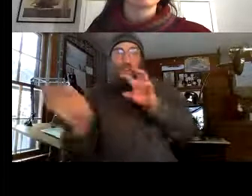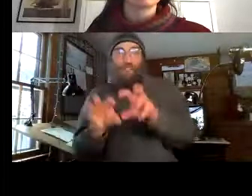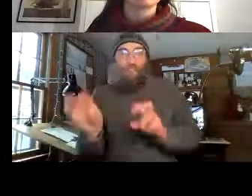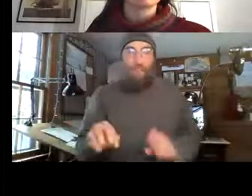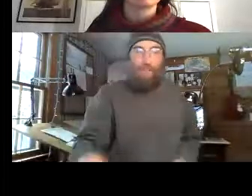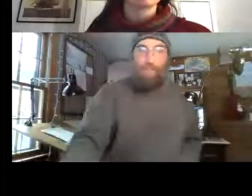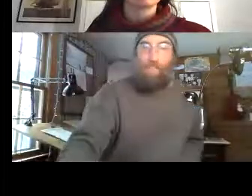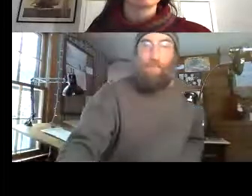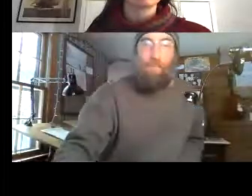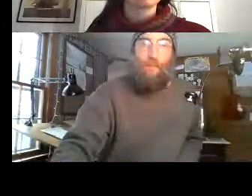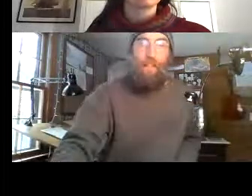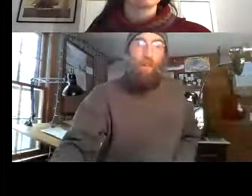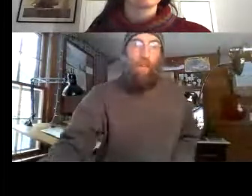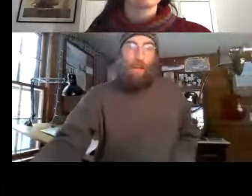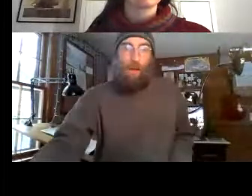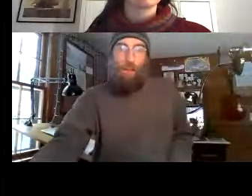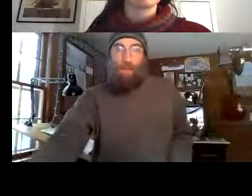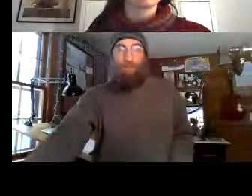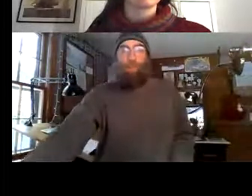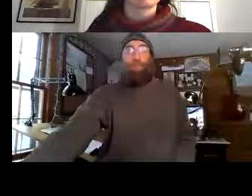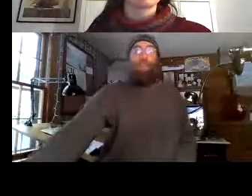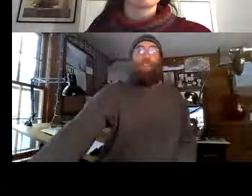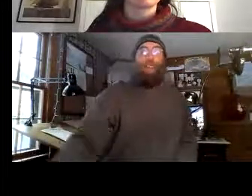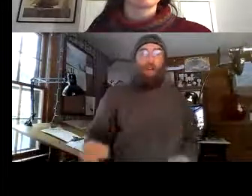around in these pictures, and then when I come out of them,